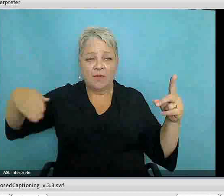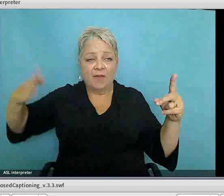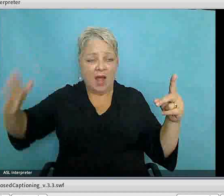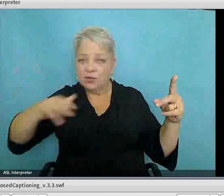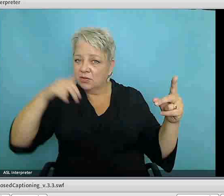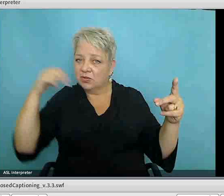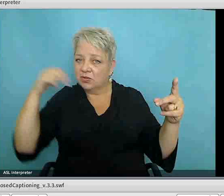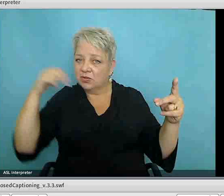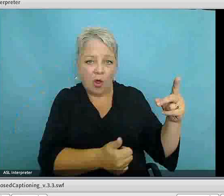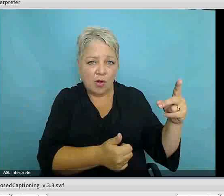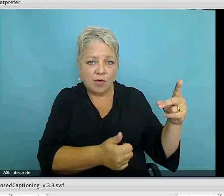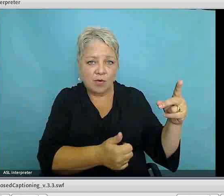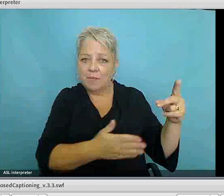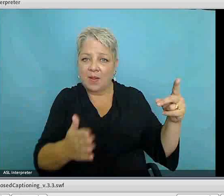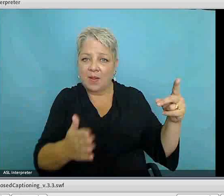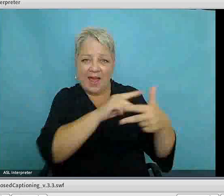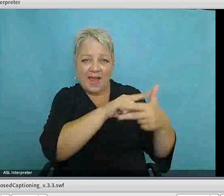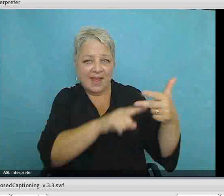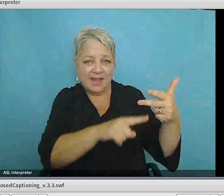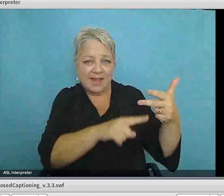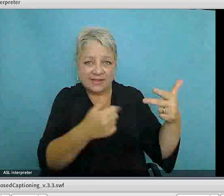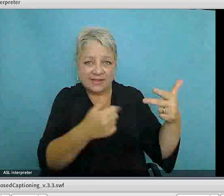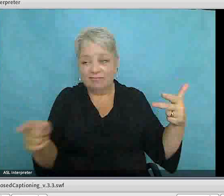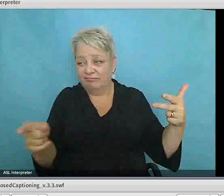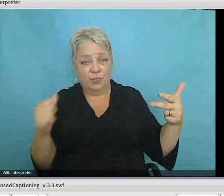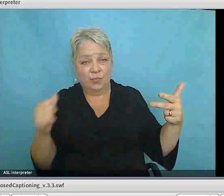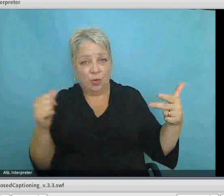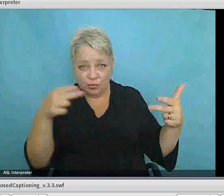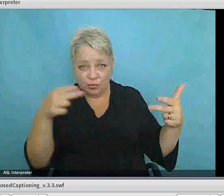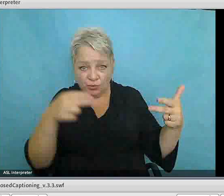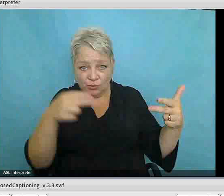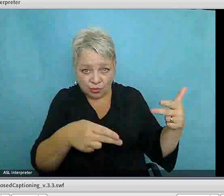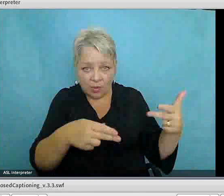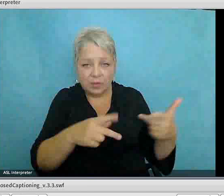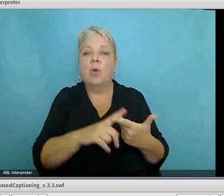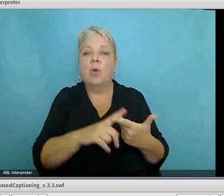person does not feel they can deal with the transition, it might -- it might be a viable